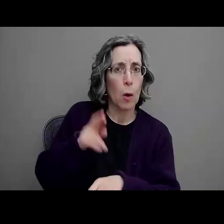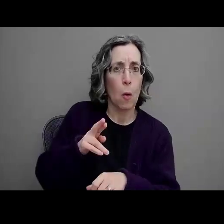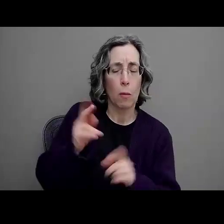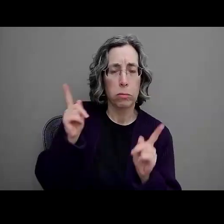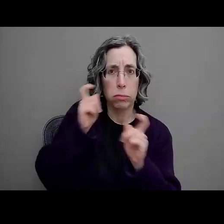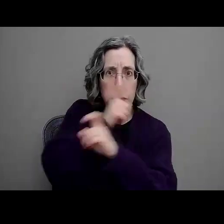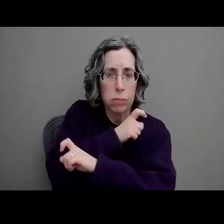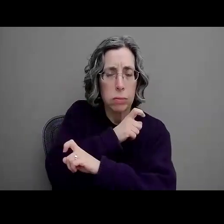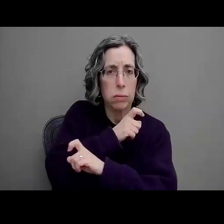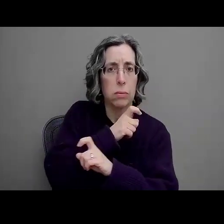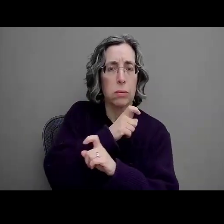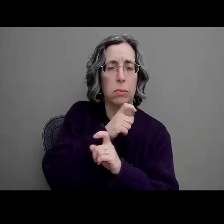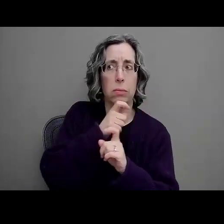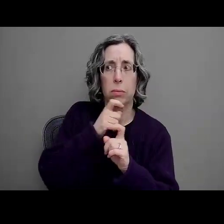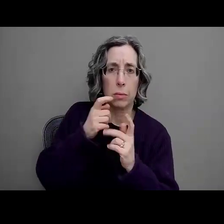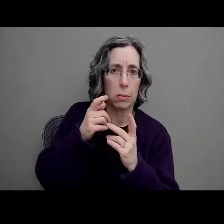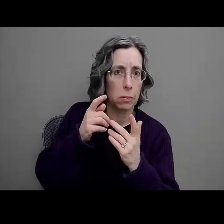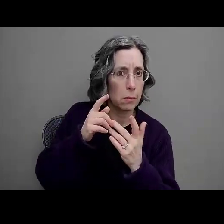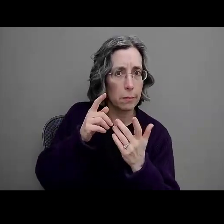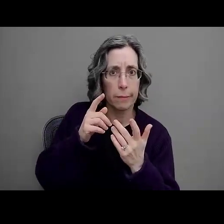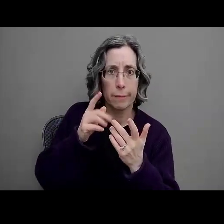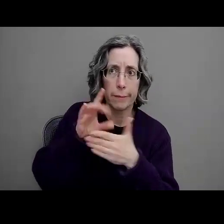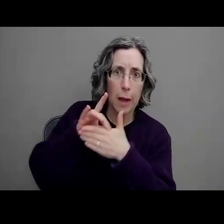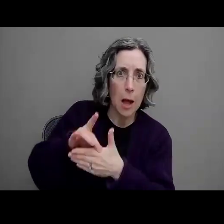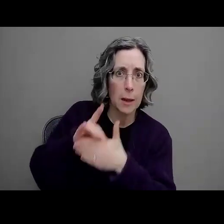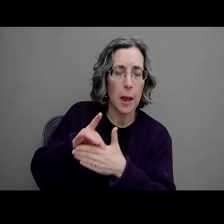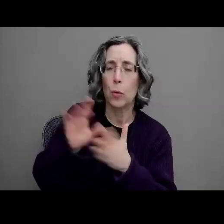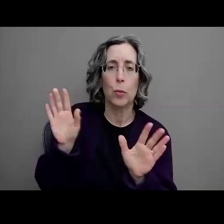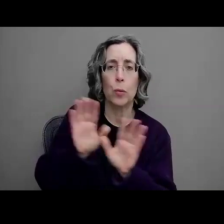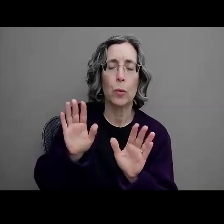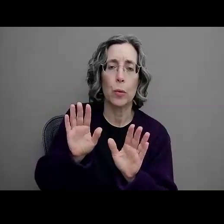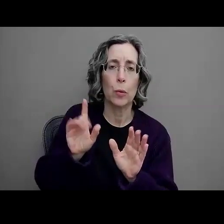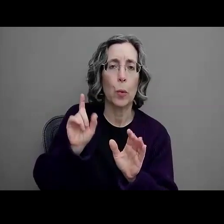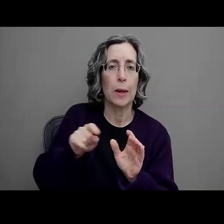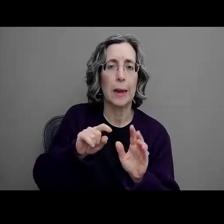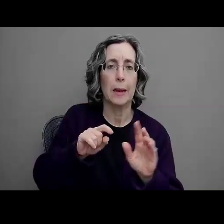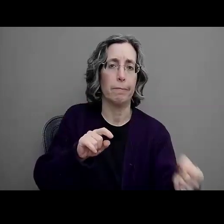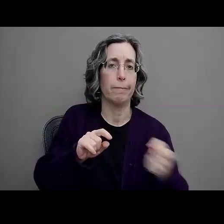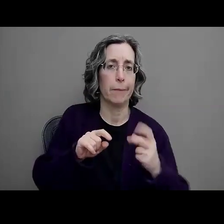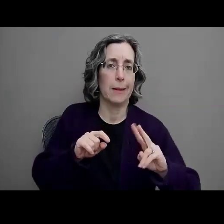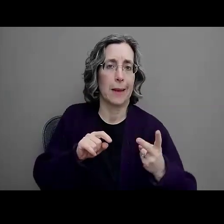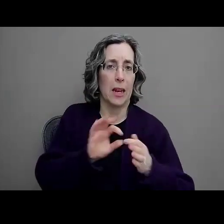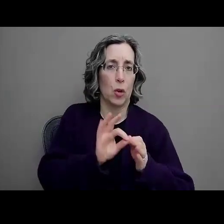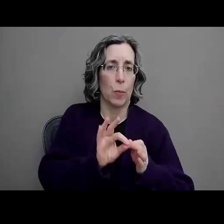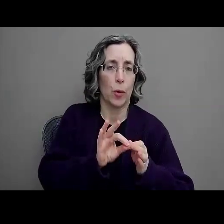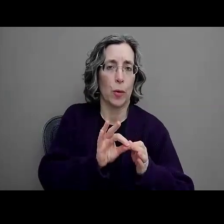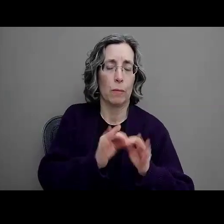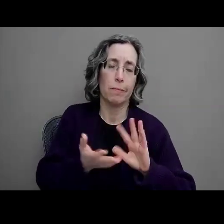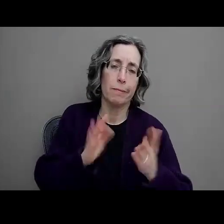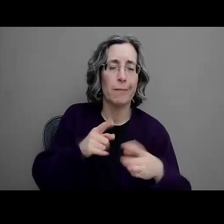the length of the assignment or because of the complexity of the materials that would be discussed during this